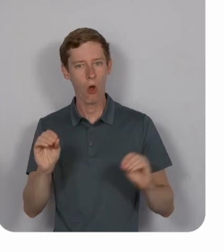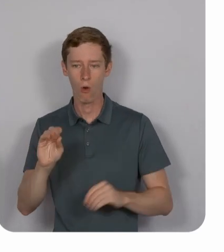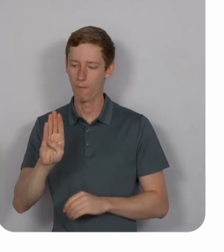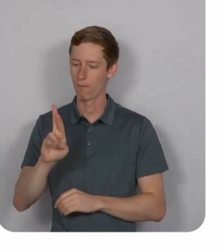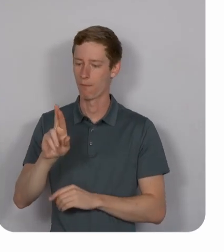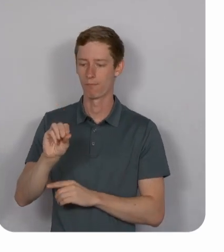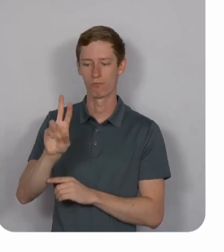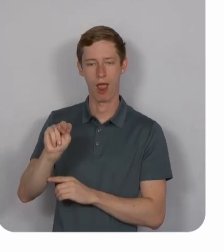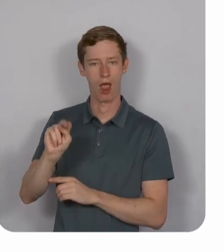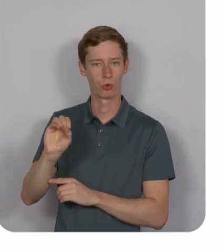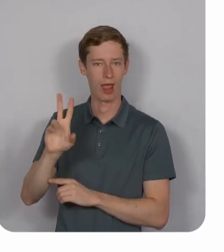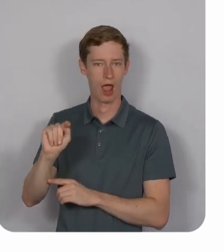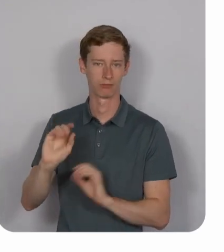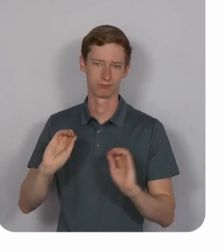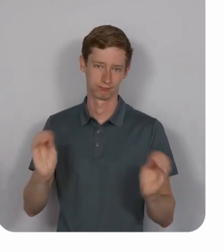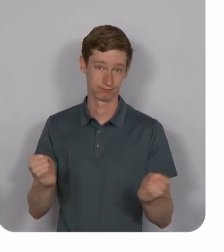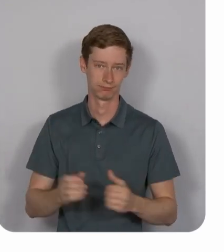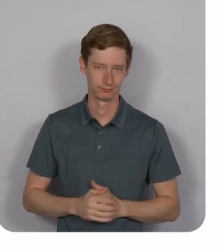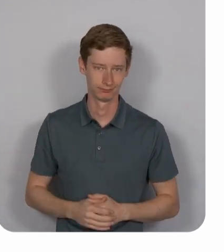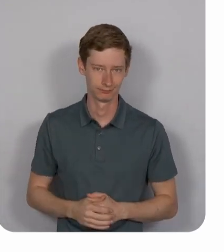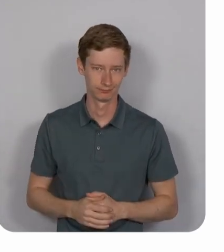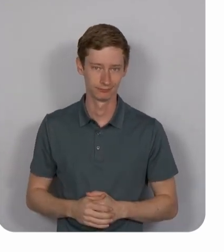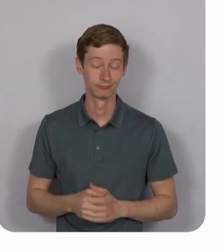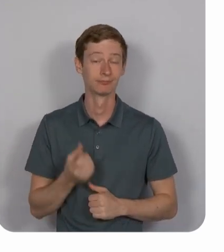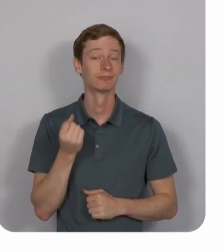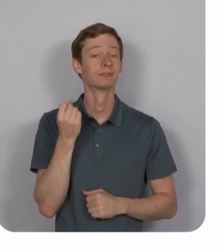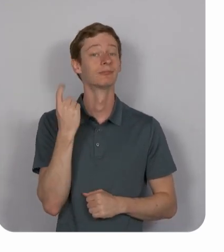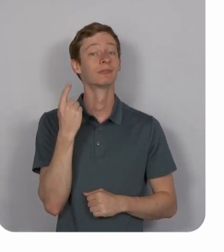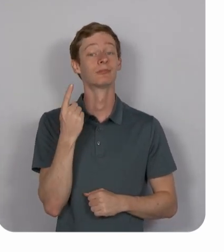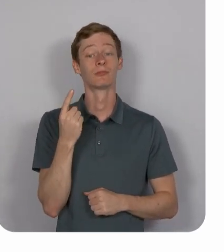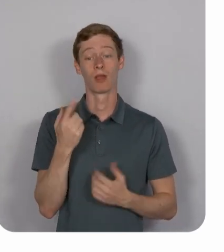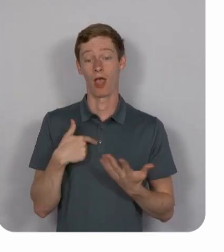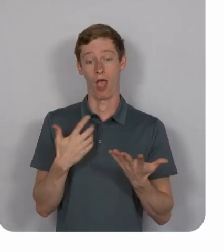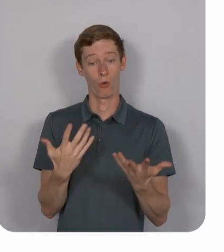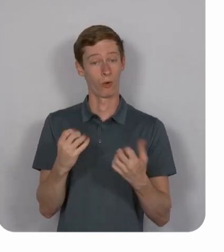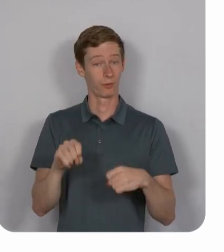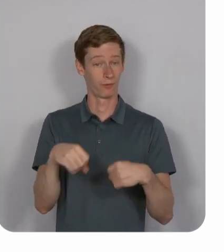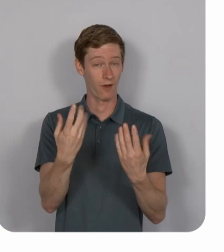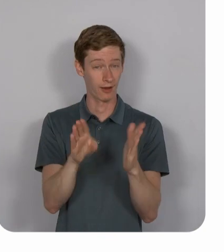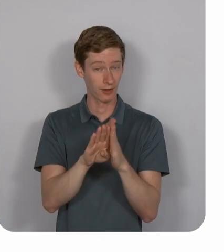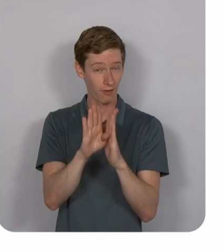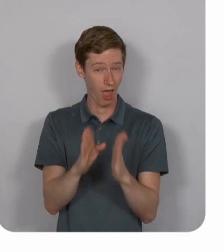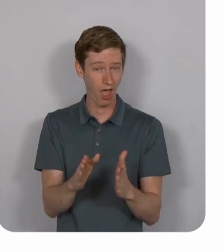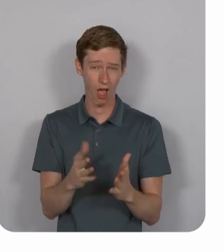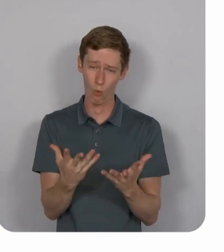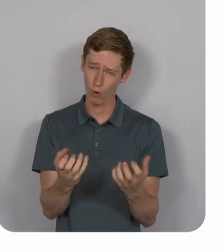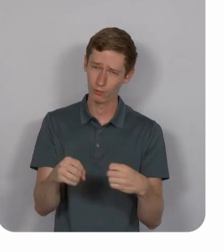Trust me, there’s nothing I’d like more than to provide developers with the most CPU and GPU possible.